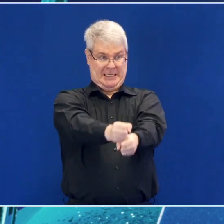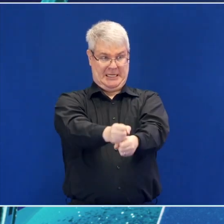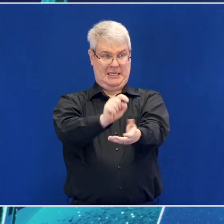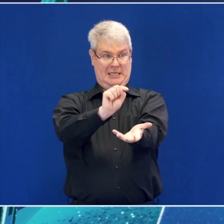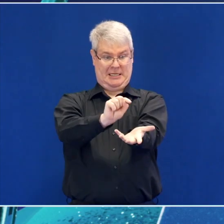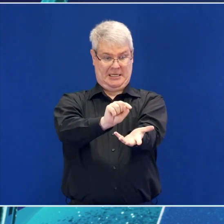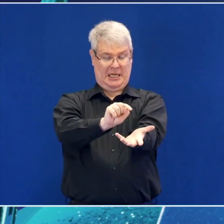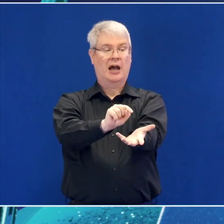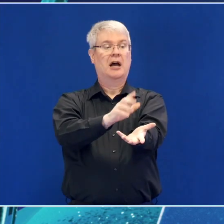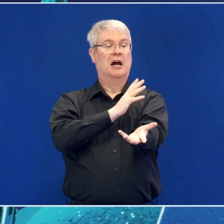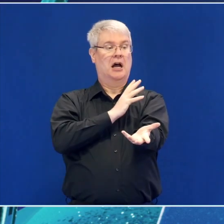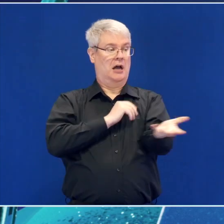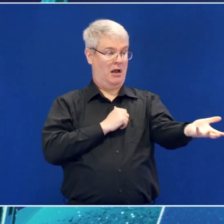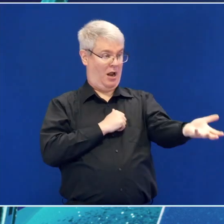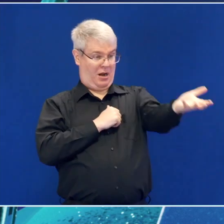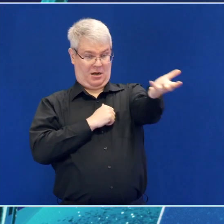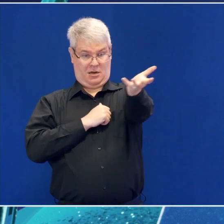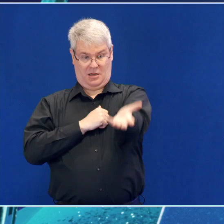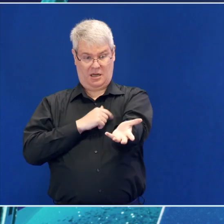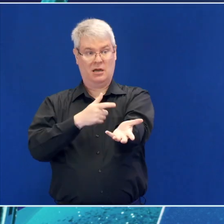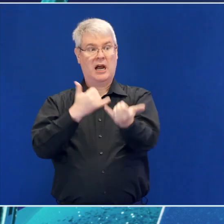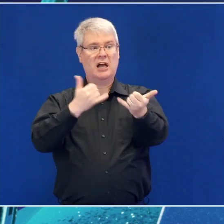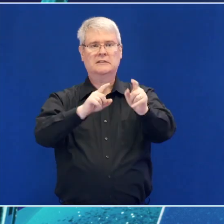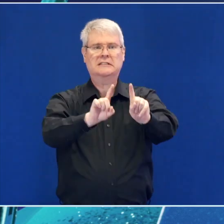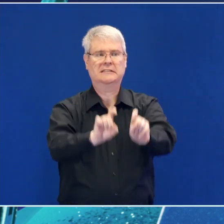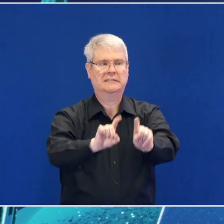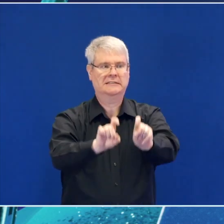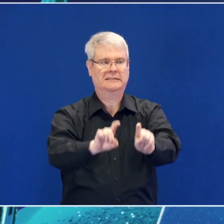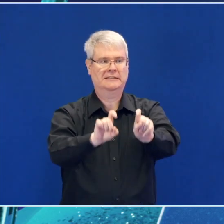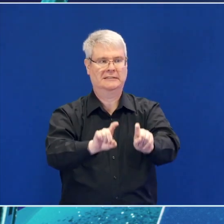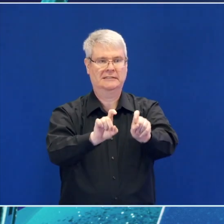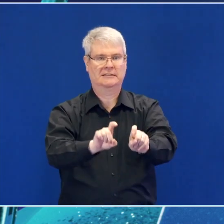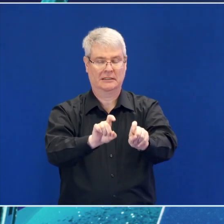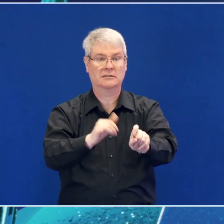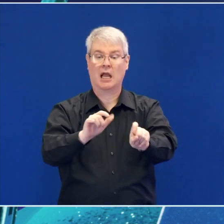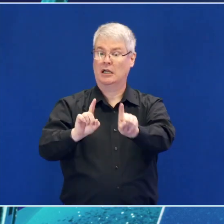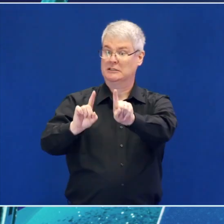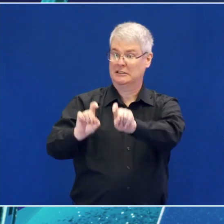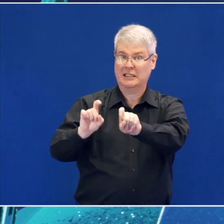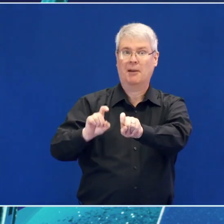in fact has the qualities that we want, which one of them is accessibility, right?